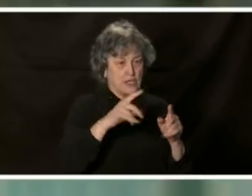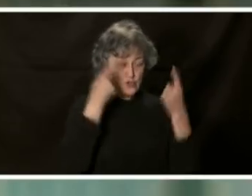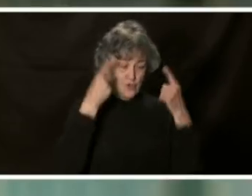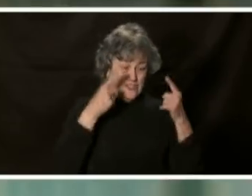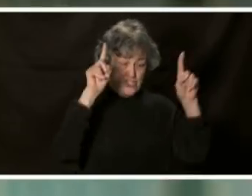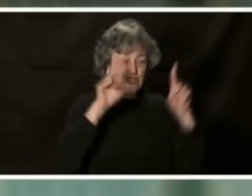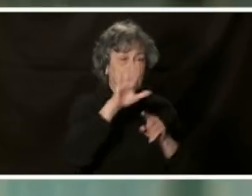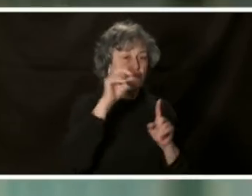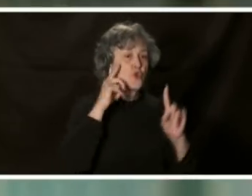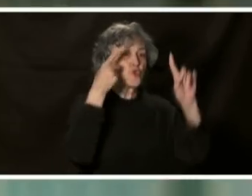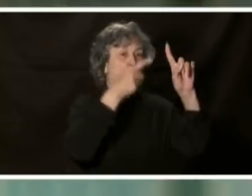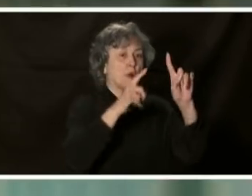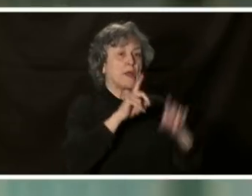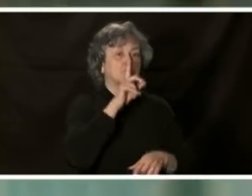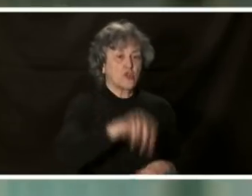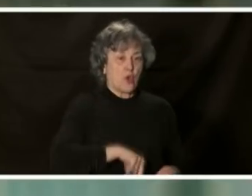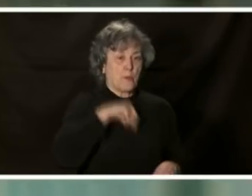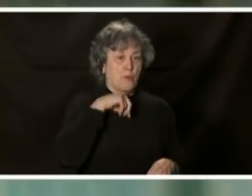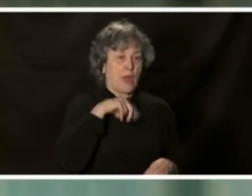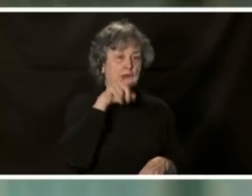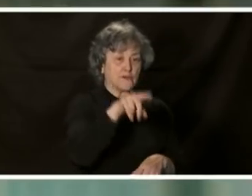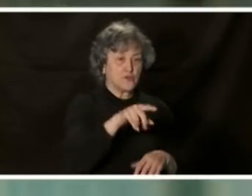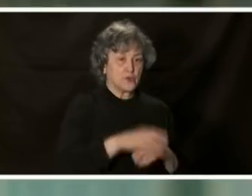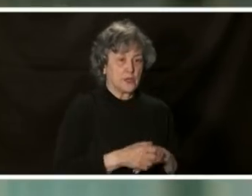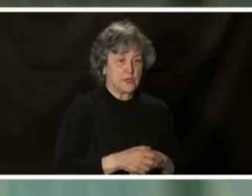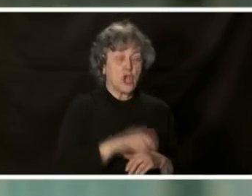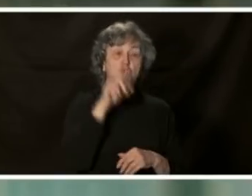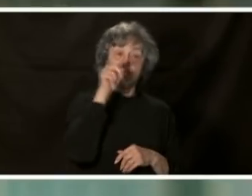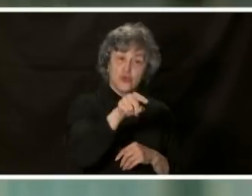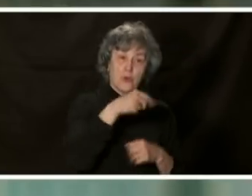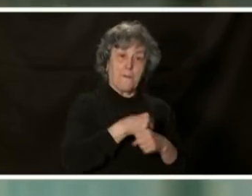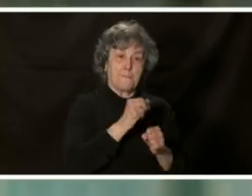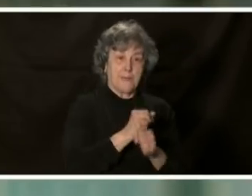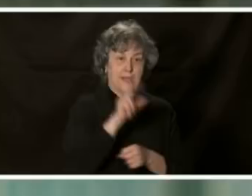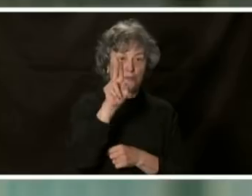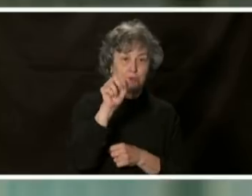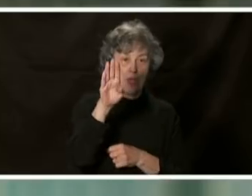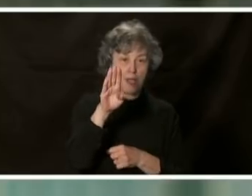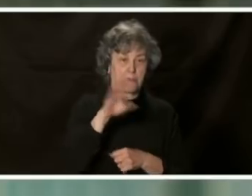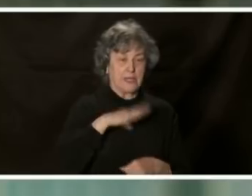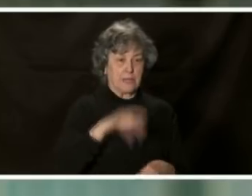AND I AM SO VERY PROUD OF YOU. YOU MAKE UAB SHINE.